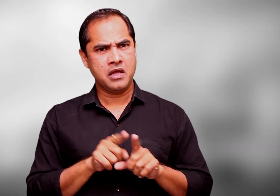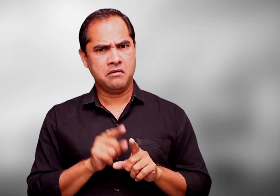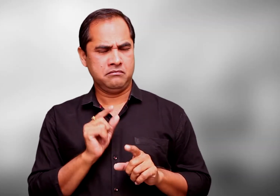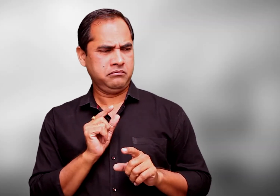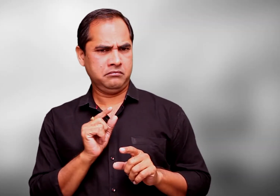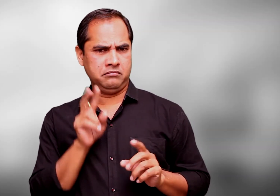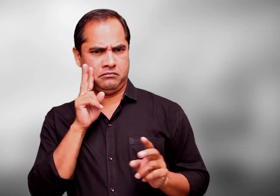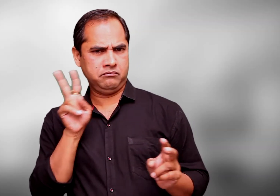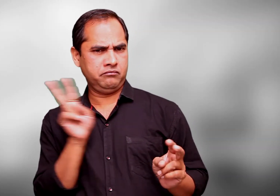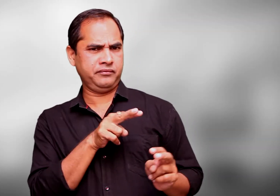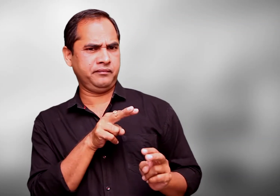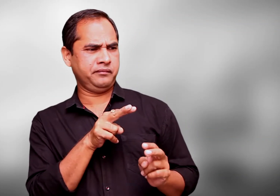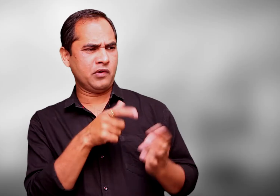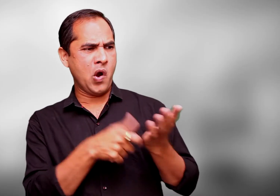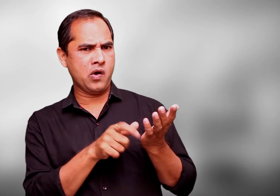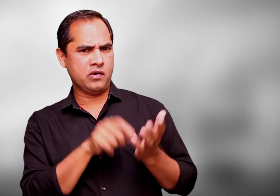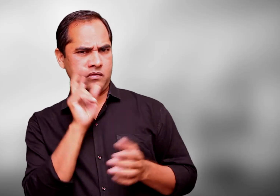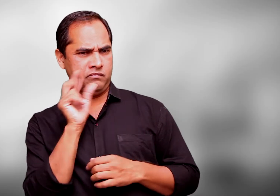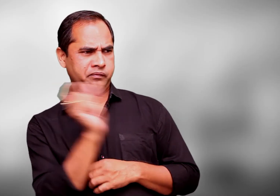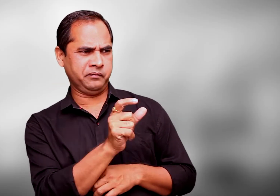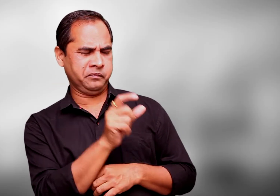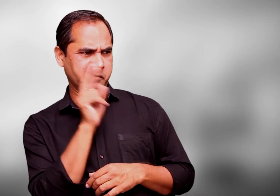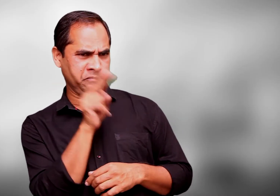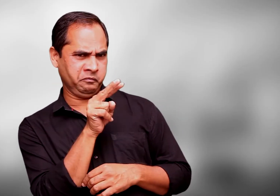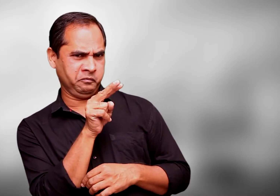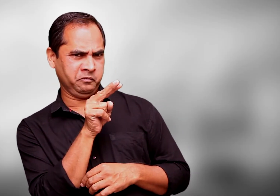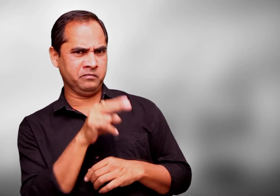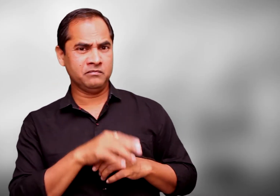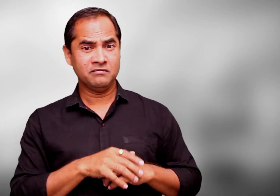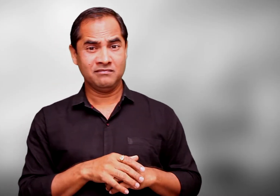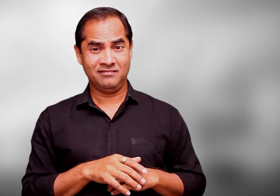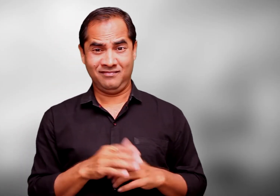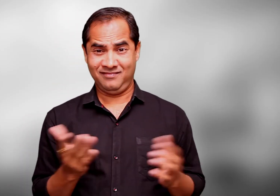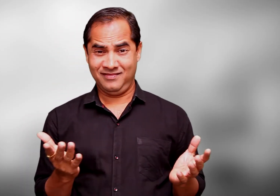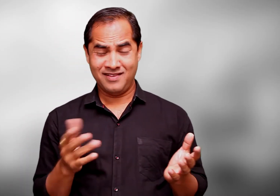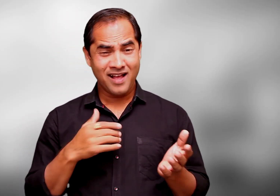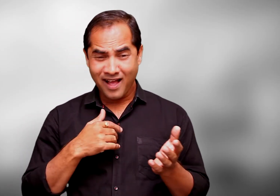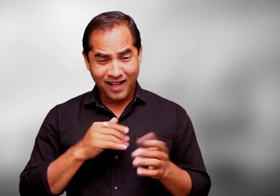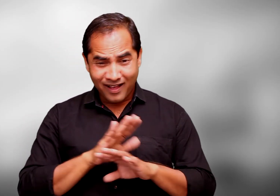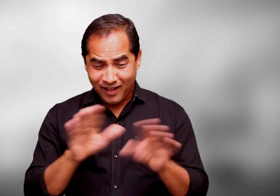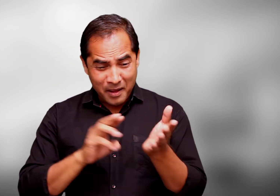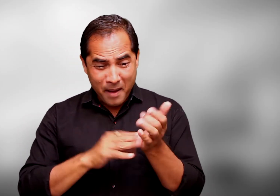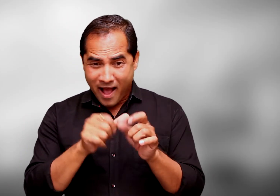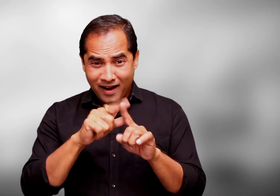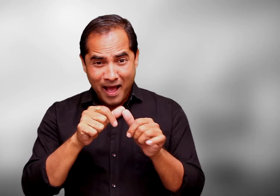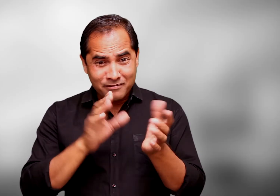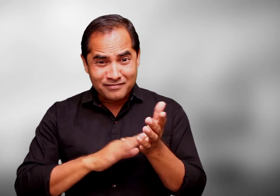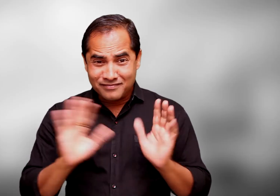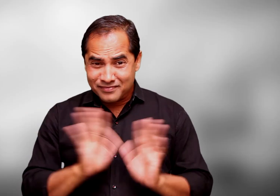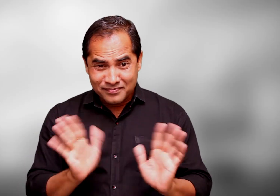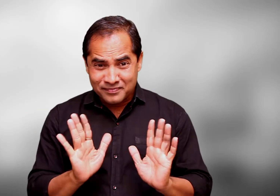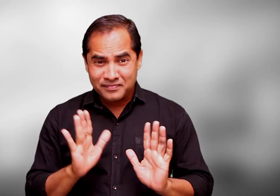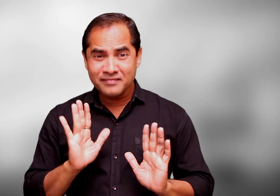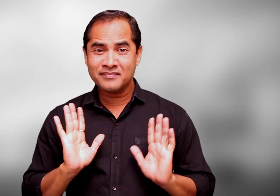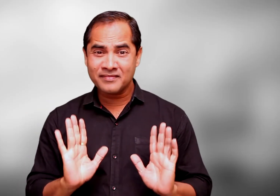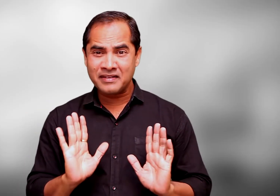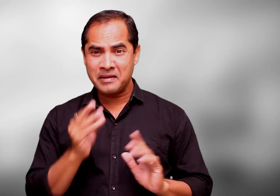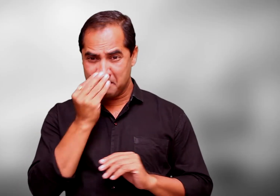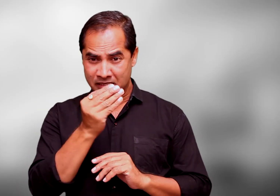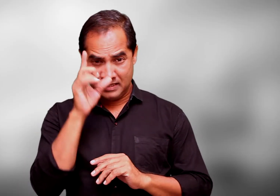an angry glance at the conductor and said 'I am NOT a madam, please remember that,